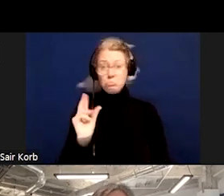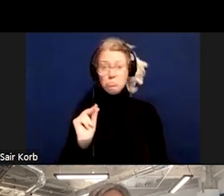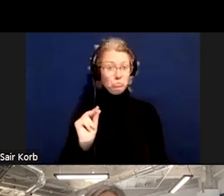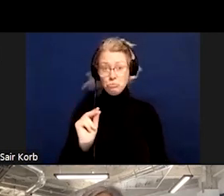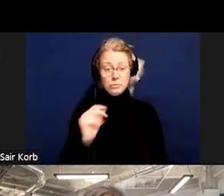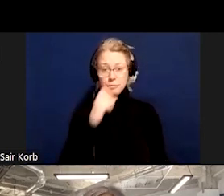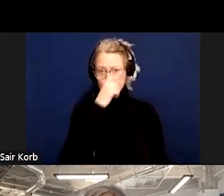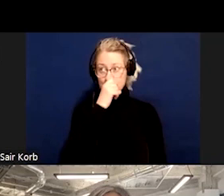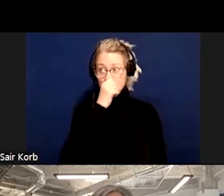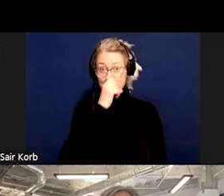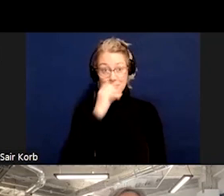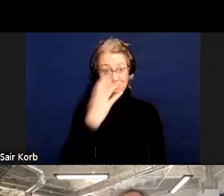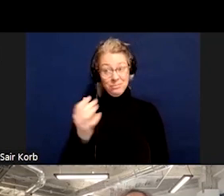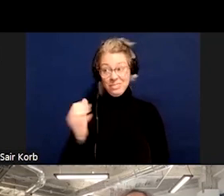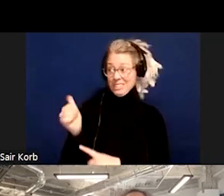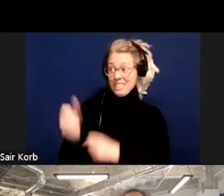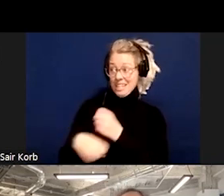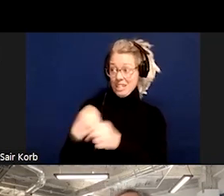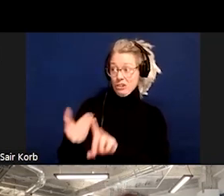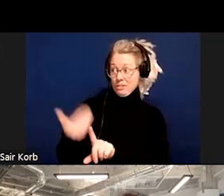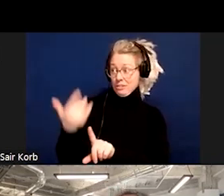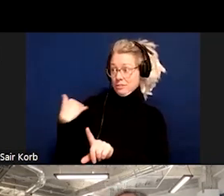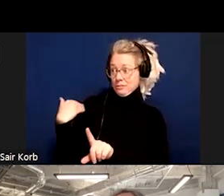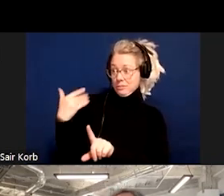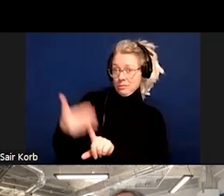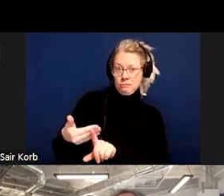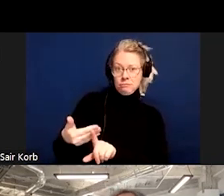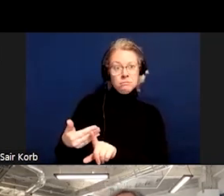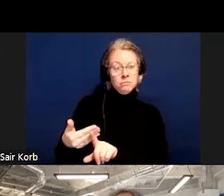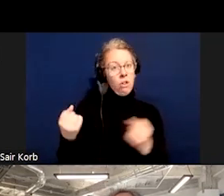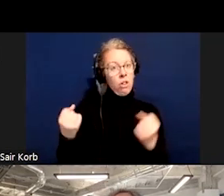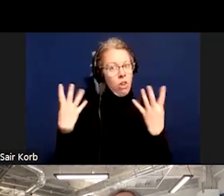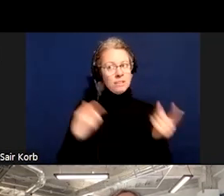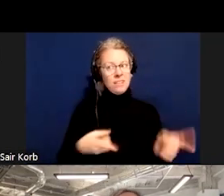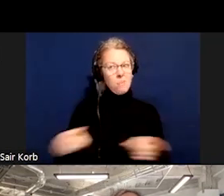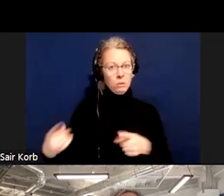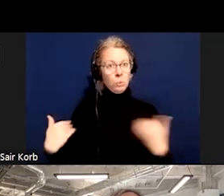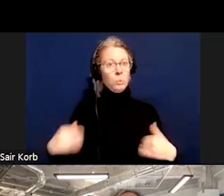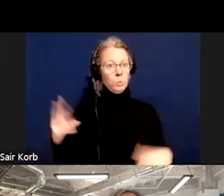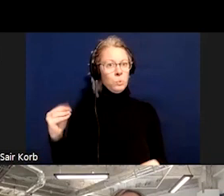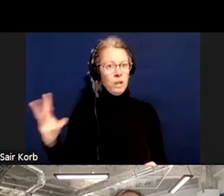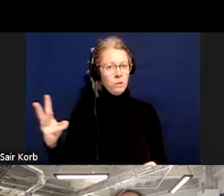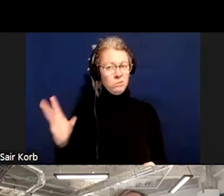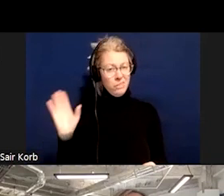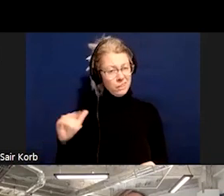in 10 years, which isn't in the whole grand scheme of things a super long time, but lots